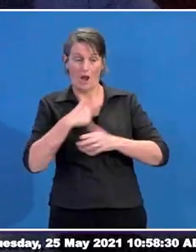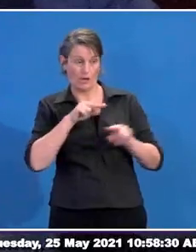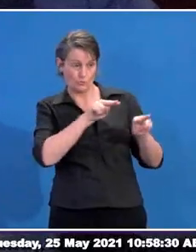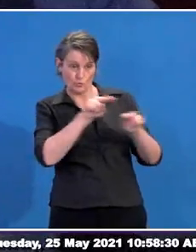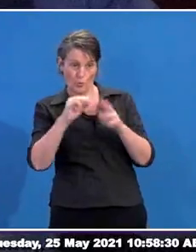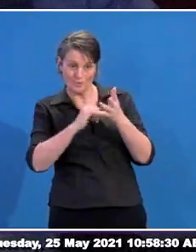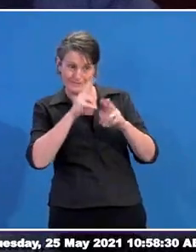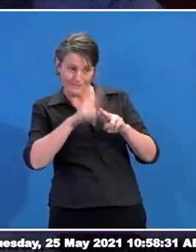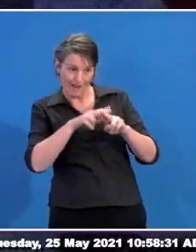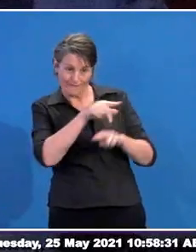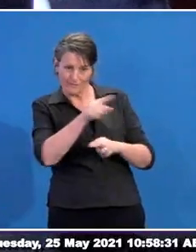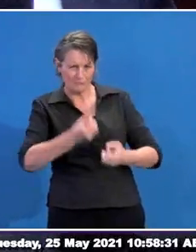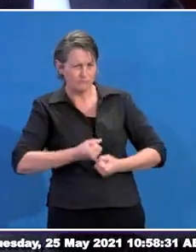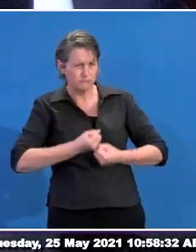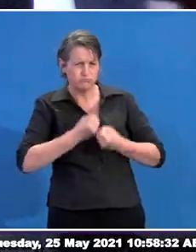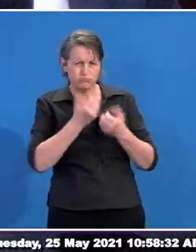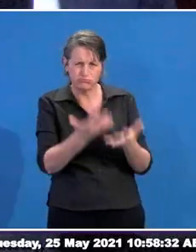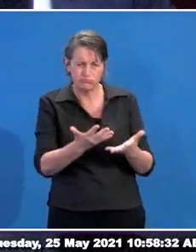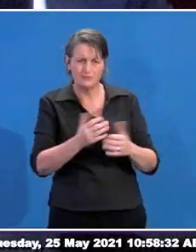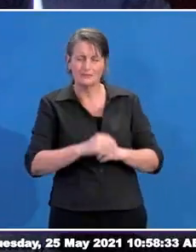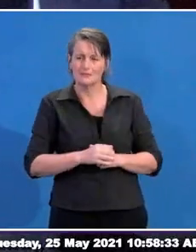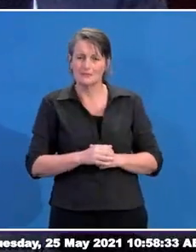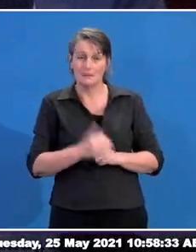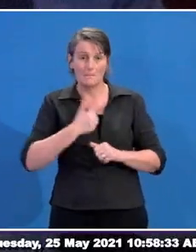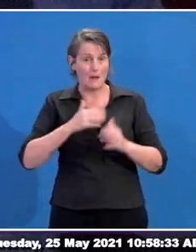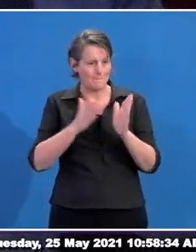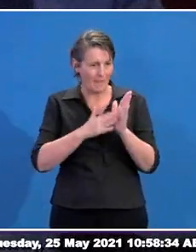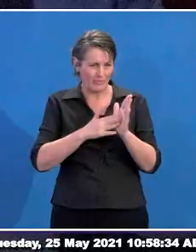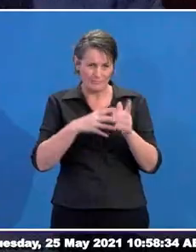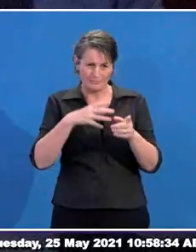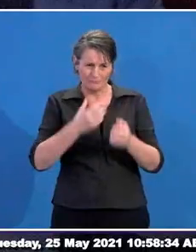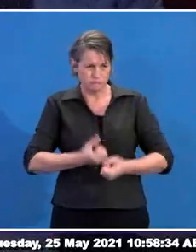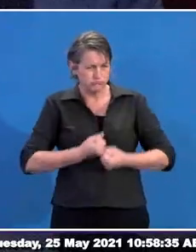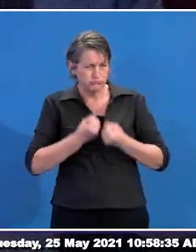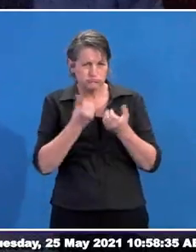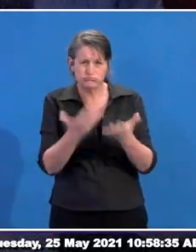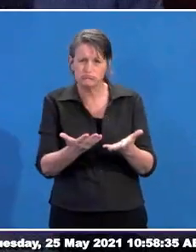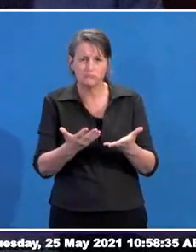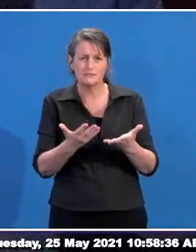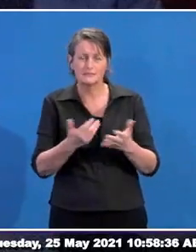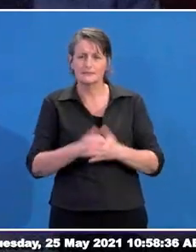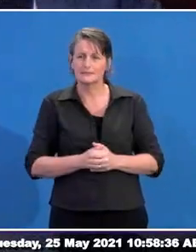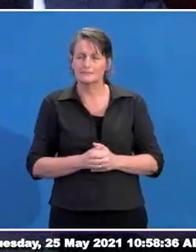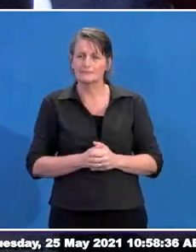the family is exhausted as in, my mother and I can't remember if my other sister was there at the time.